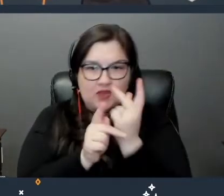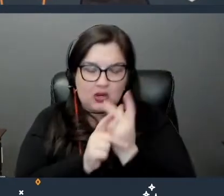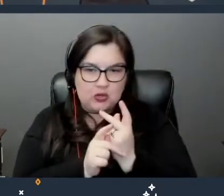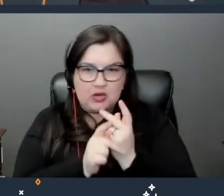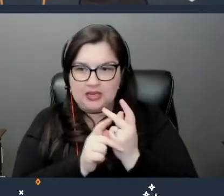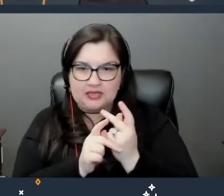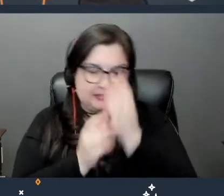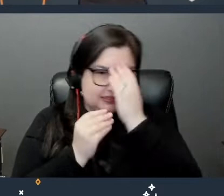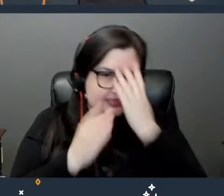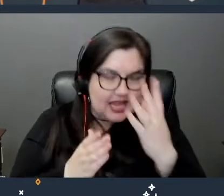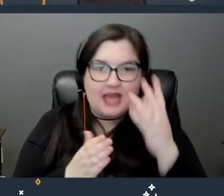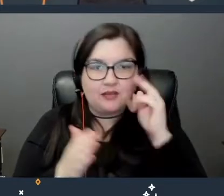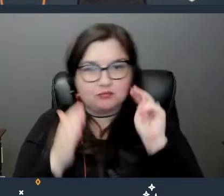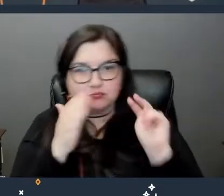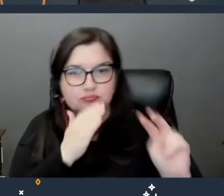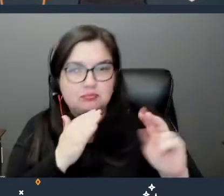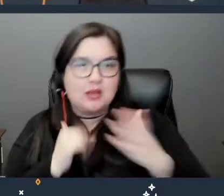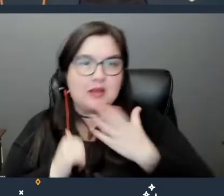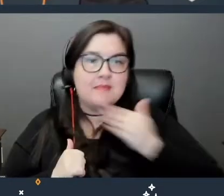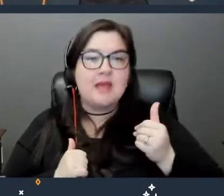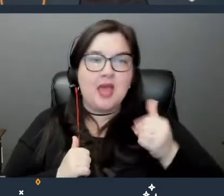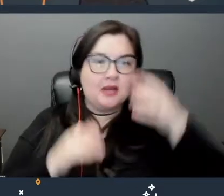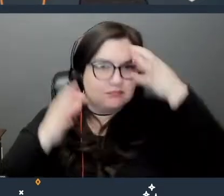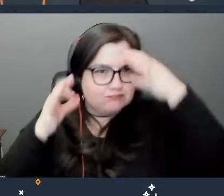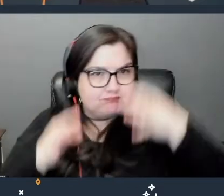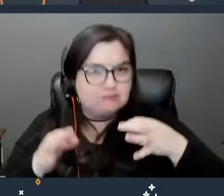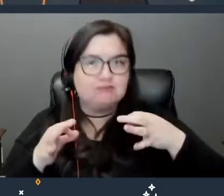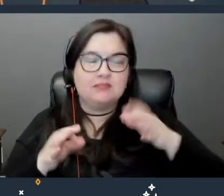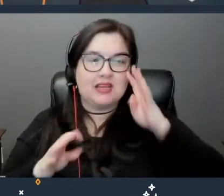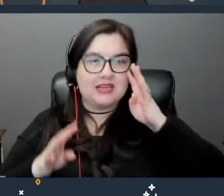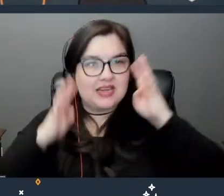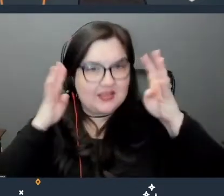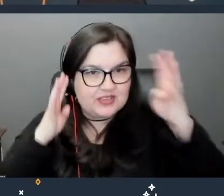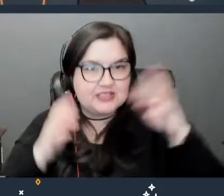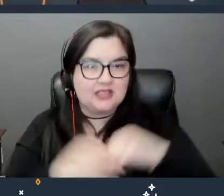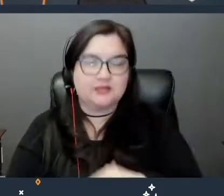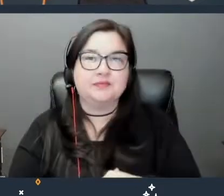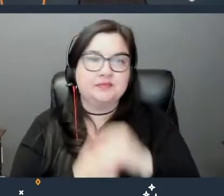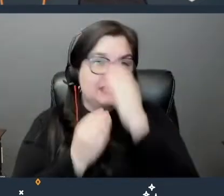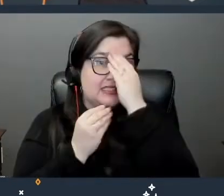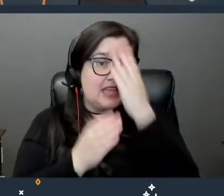that lead to better decision-making and innovation. Data-driven organizations treat data like an asset.